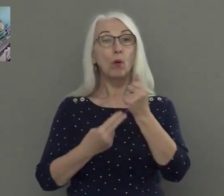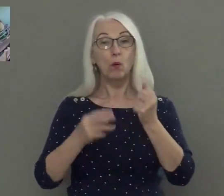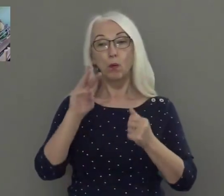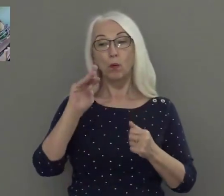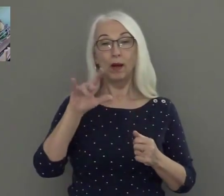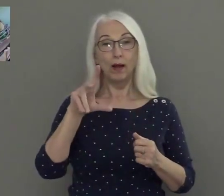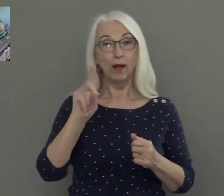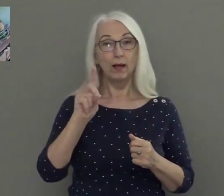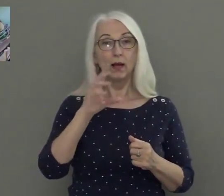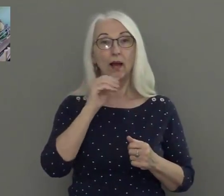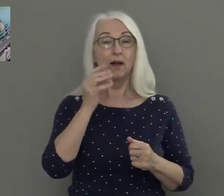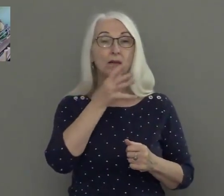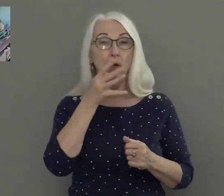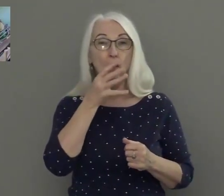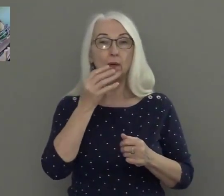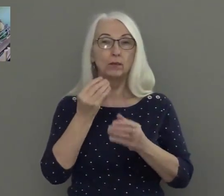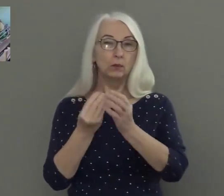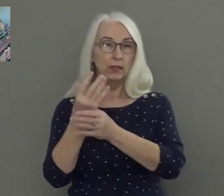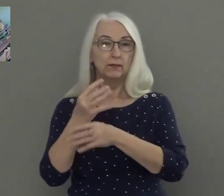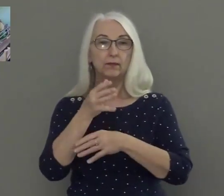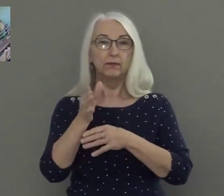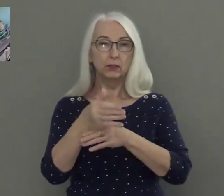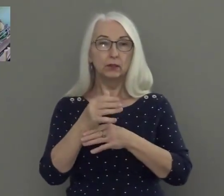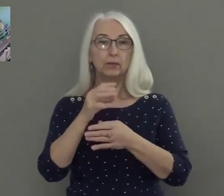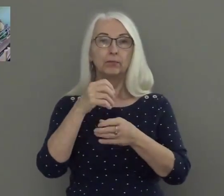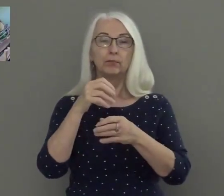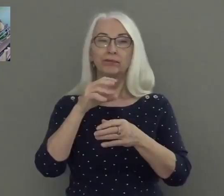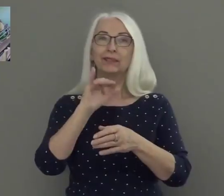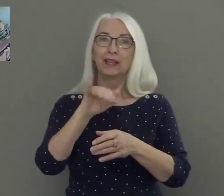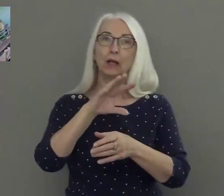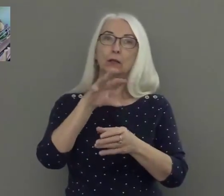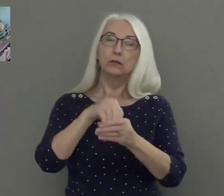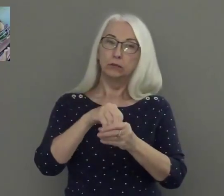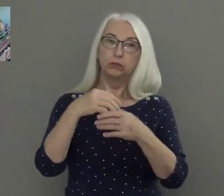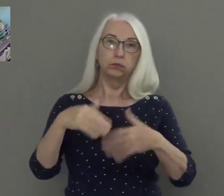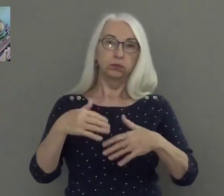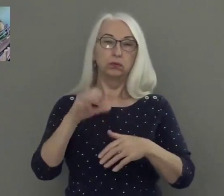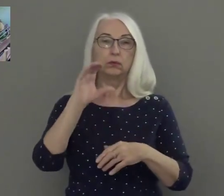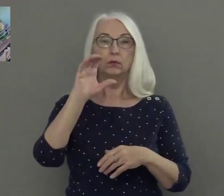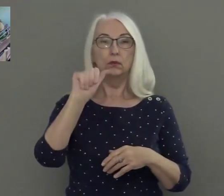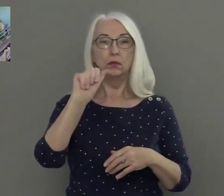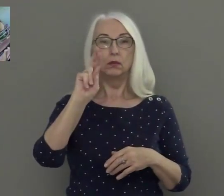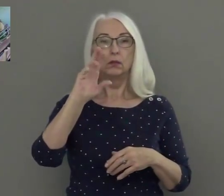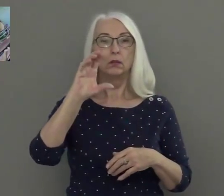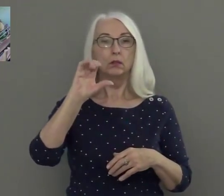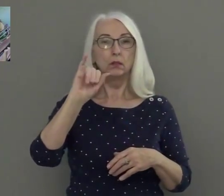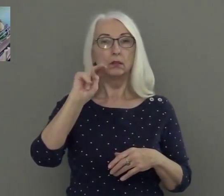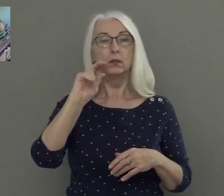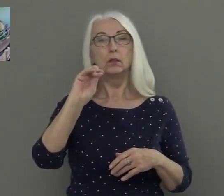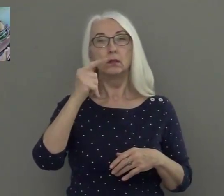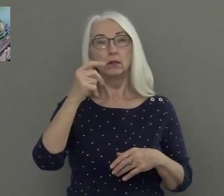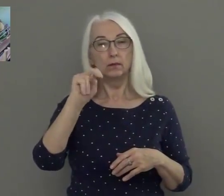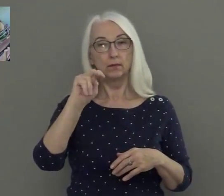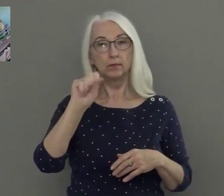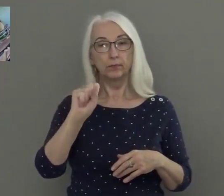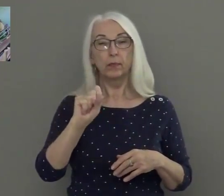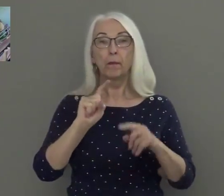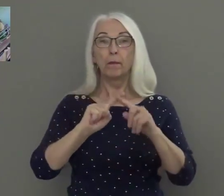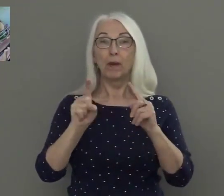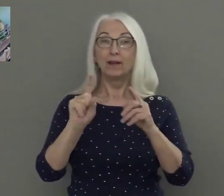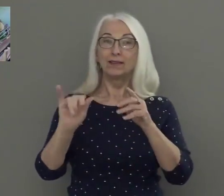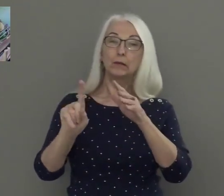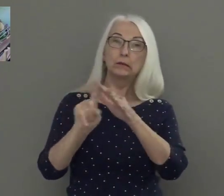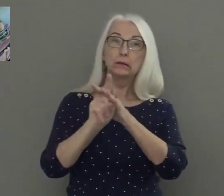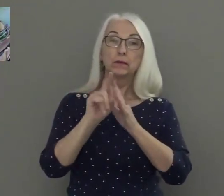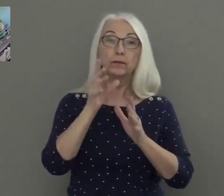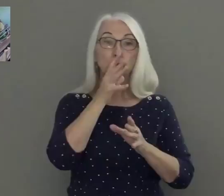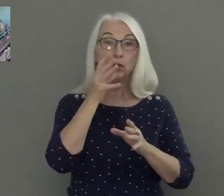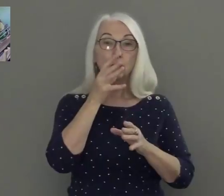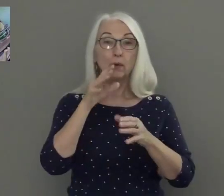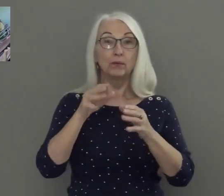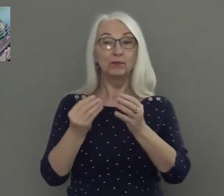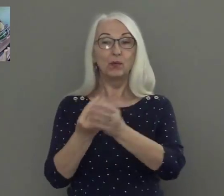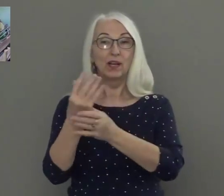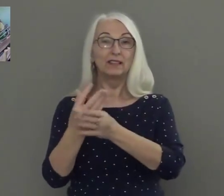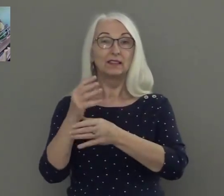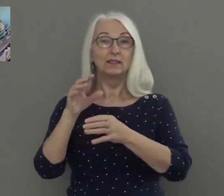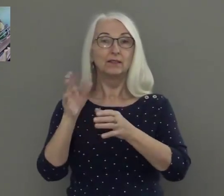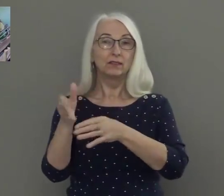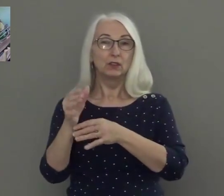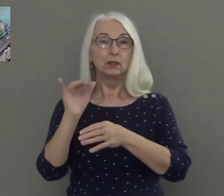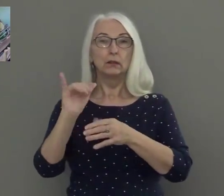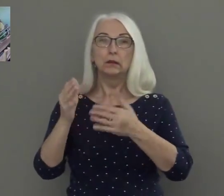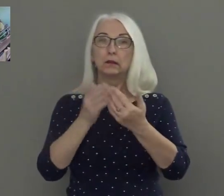Both wild and farmed-raised fish contain carcinogens, but it appears that farm-raised fish